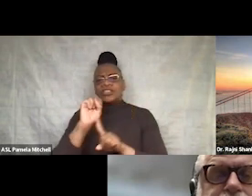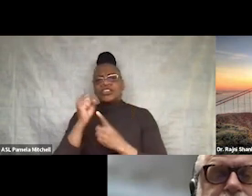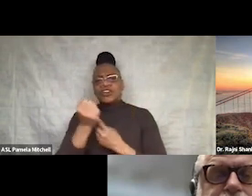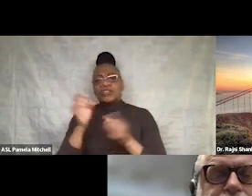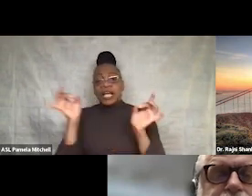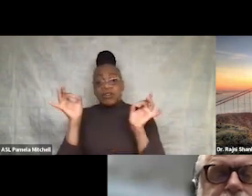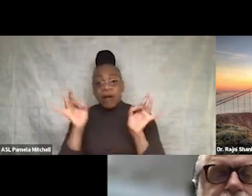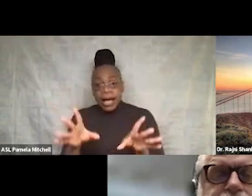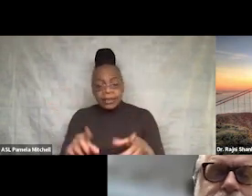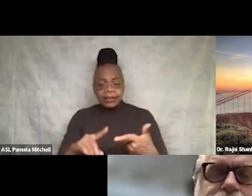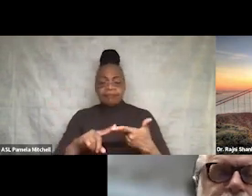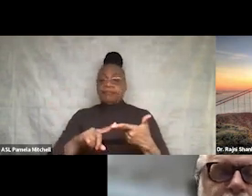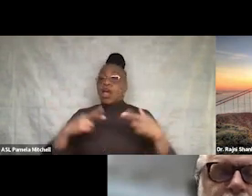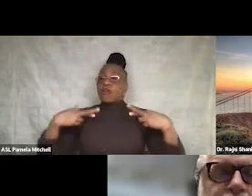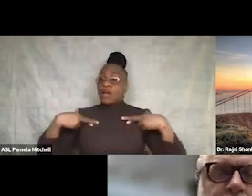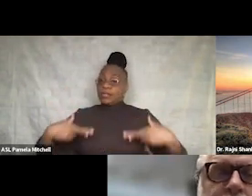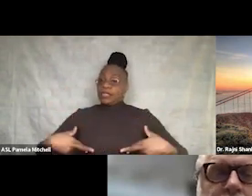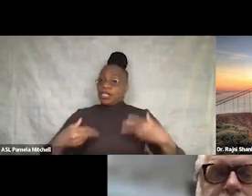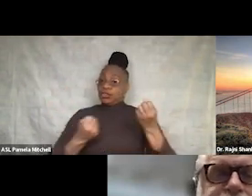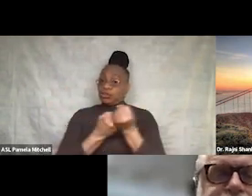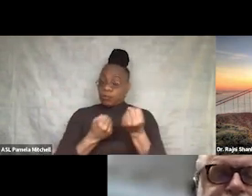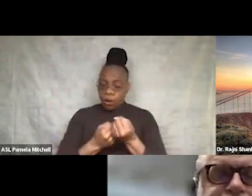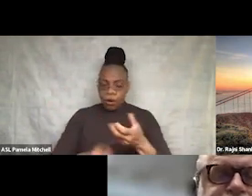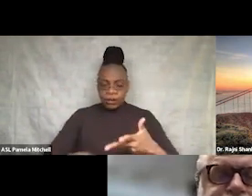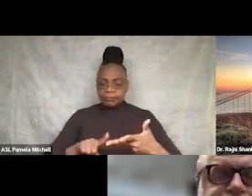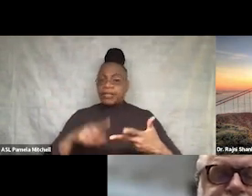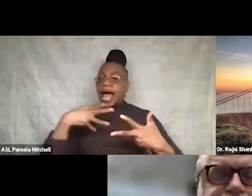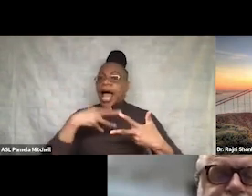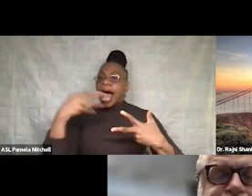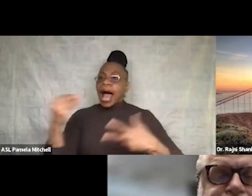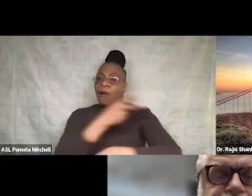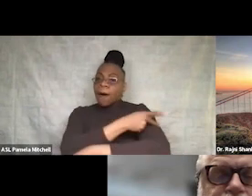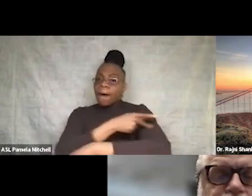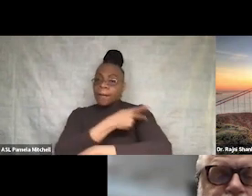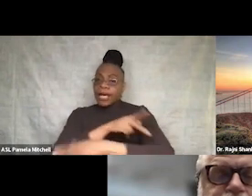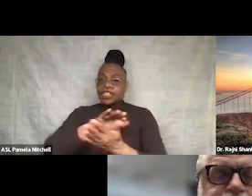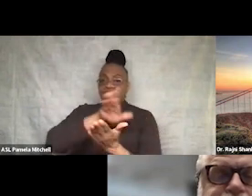residential supports, outpatient centers, and making sure that, again,